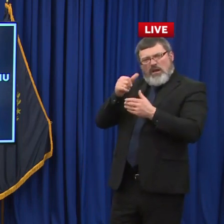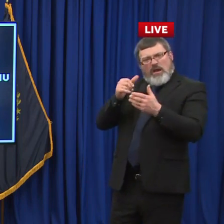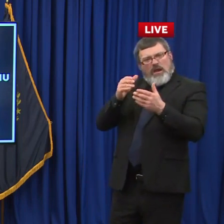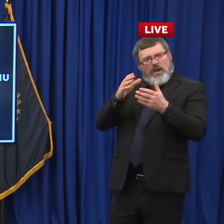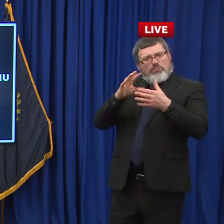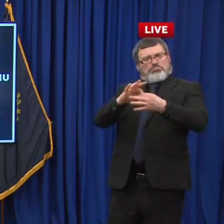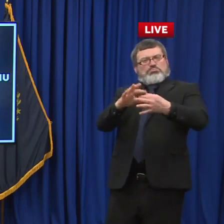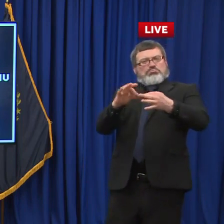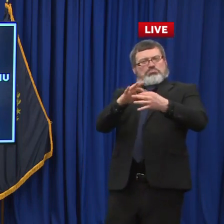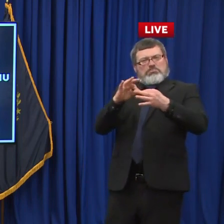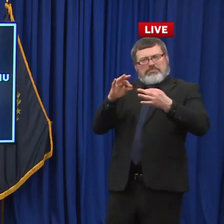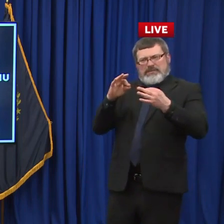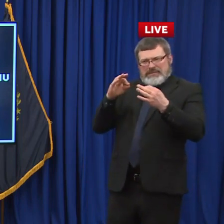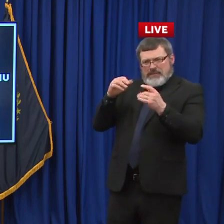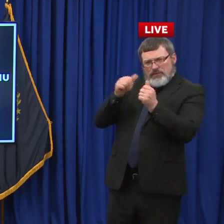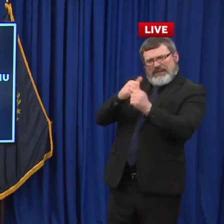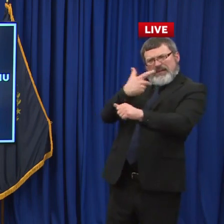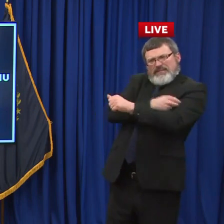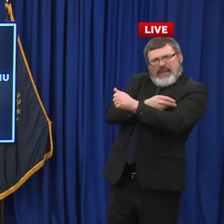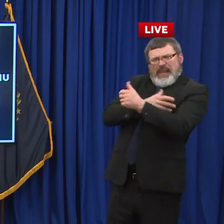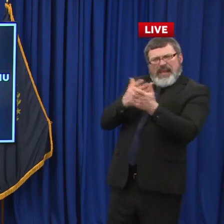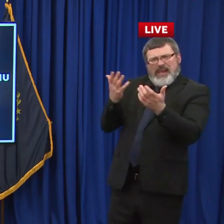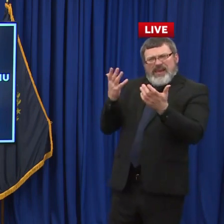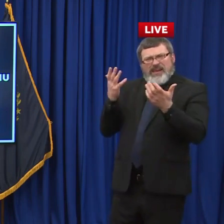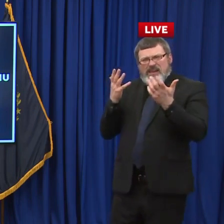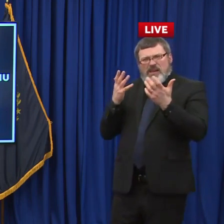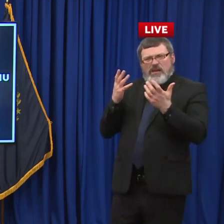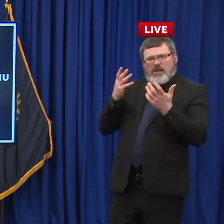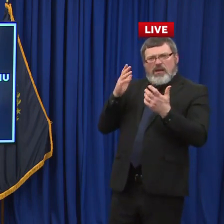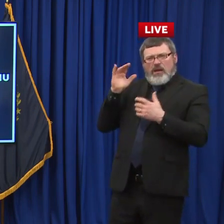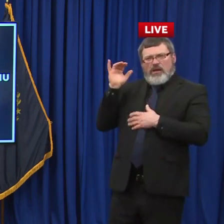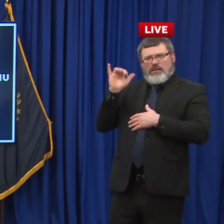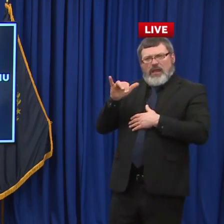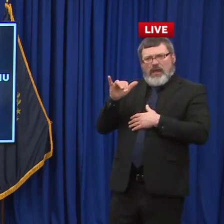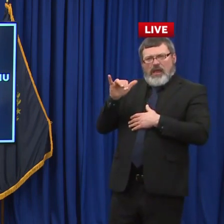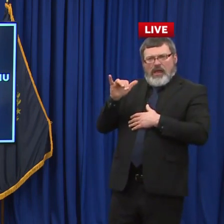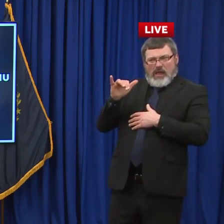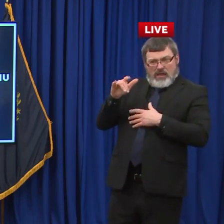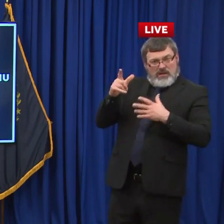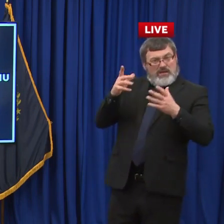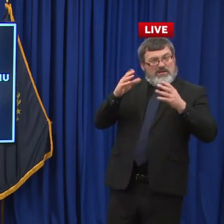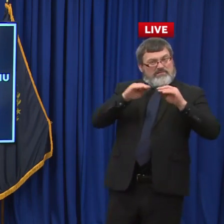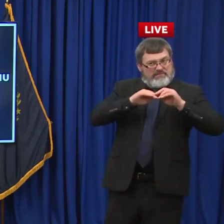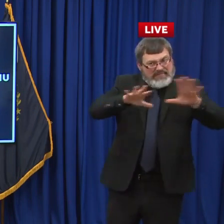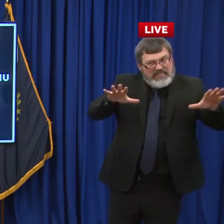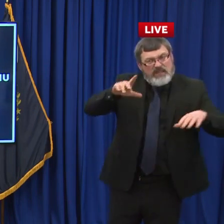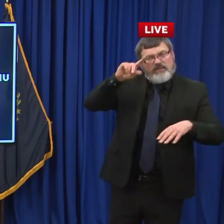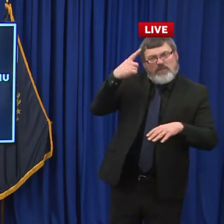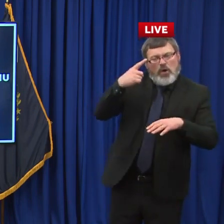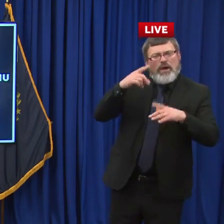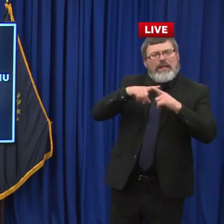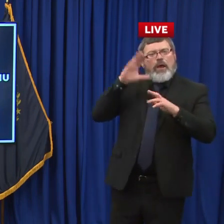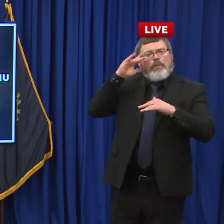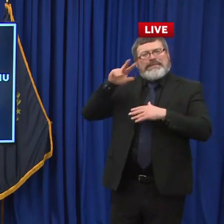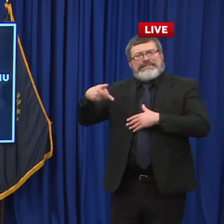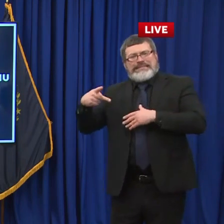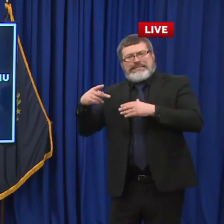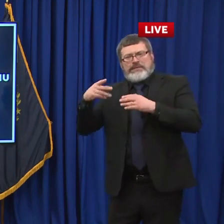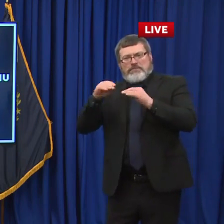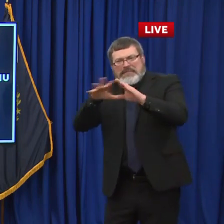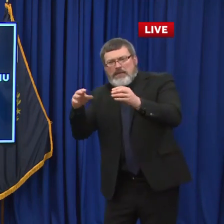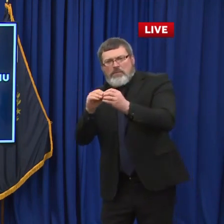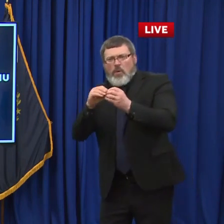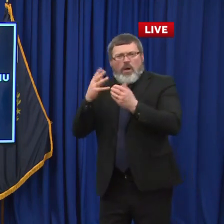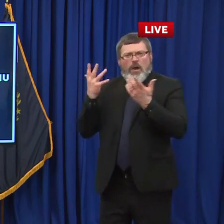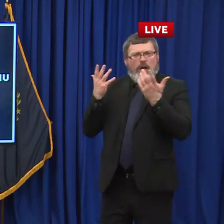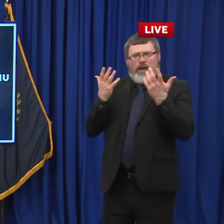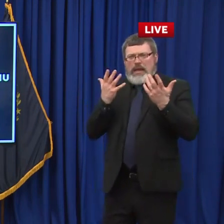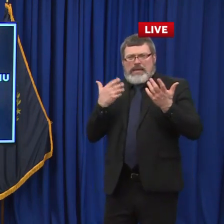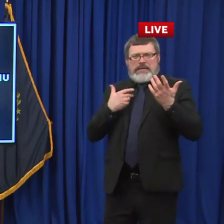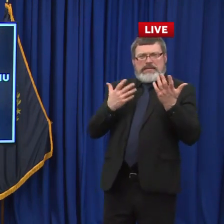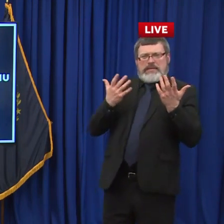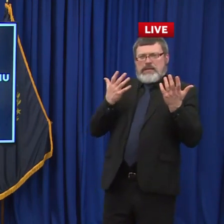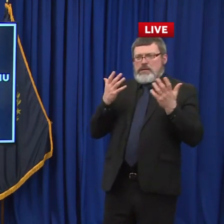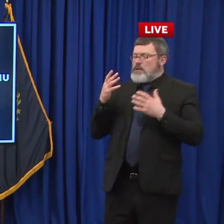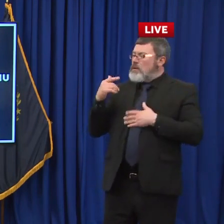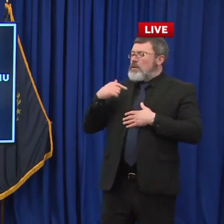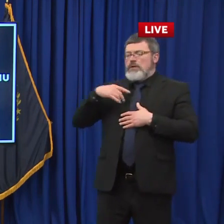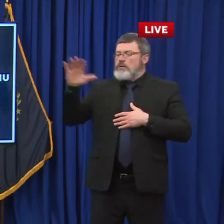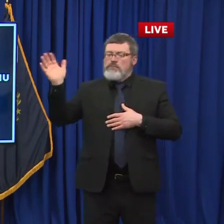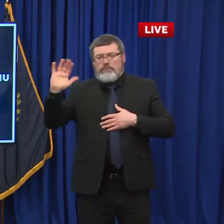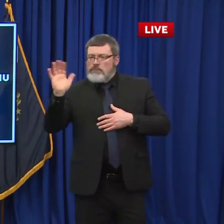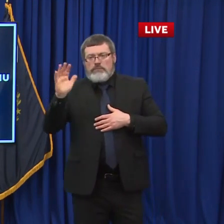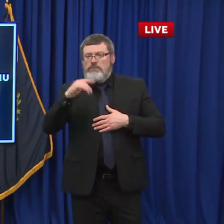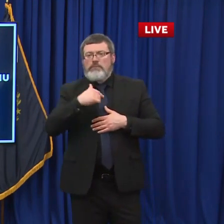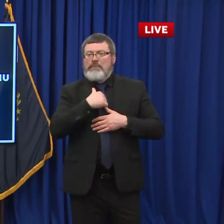MORE VACCINE RESERVE -- THE TOTAL NUMBER IF YOU GET 30,000, DOES THAT MEAN 15,000 WILL GET VACCINATED OR WILL YOU GIVE EVERY SHOT?